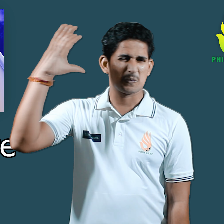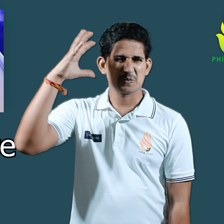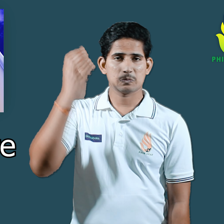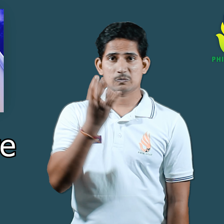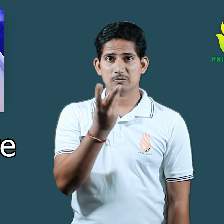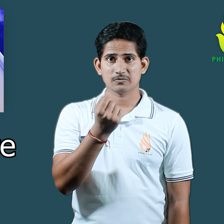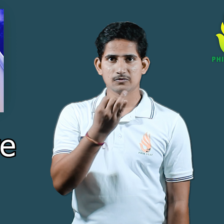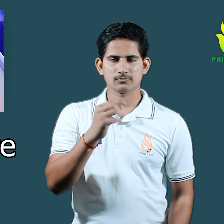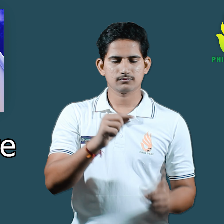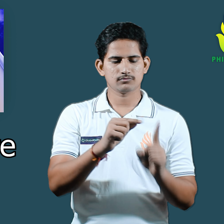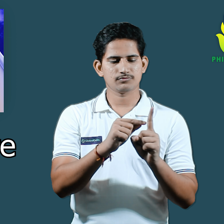Temperature